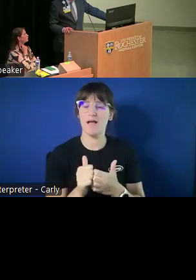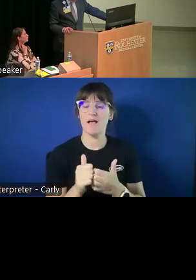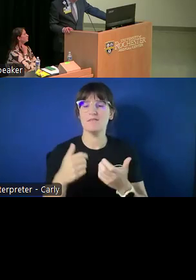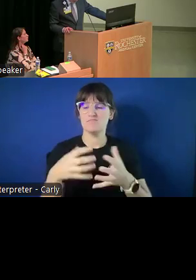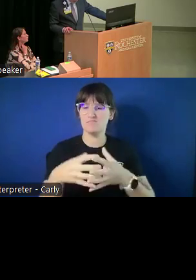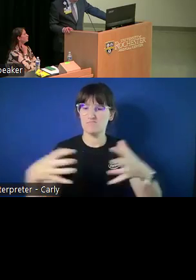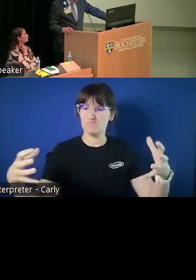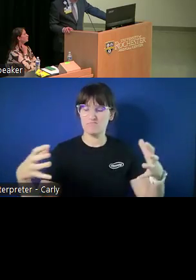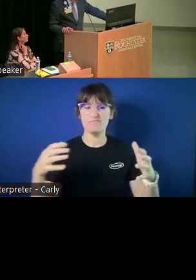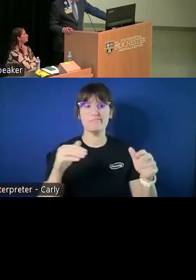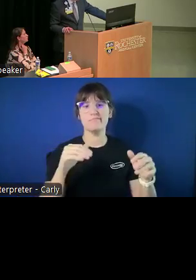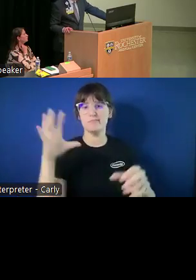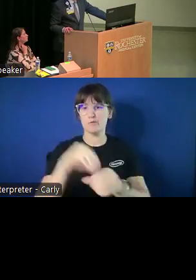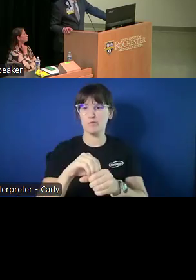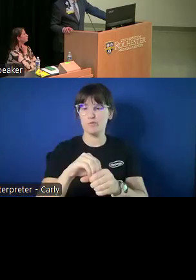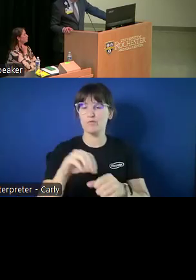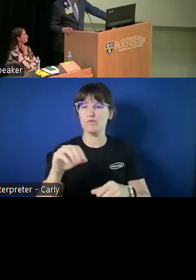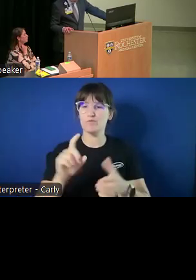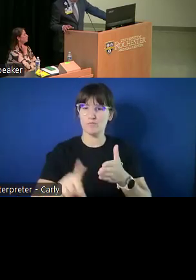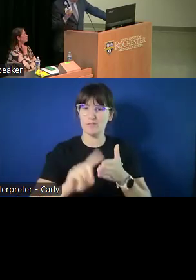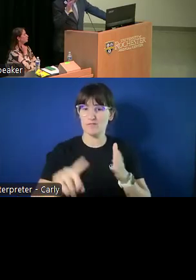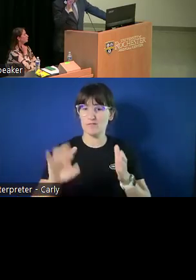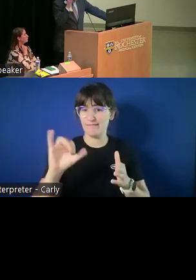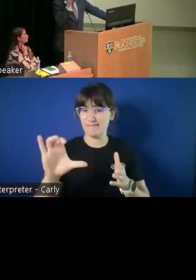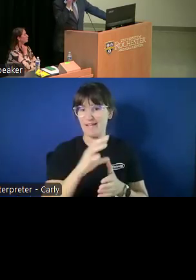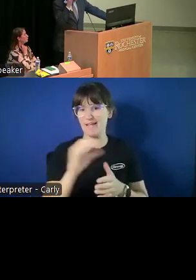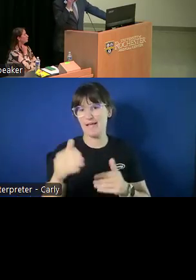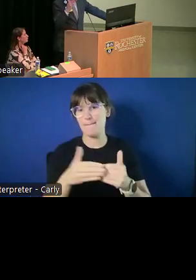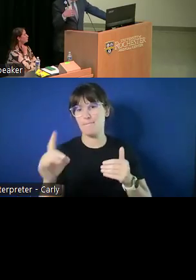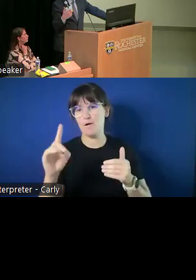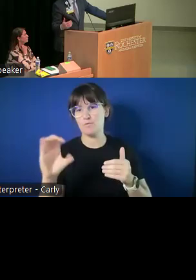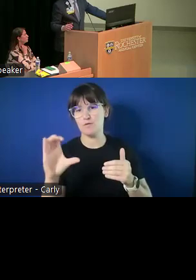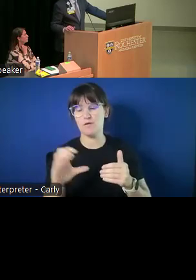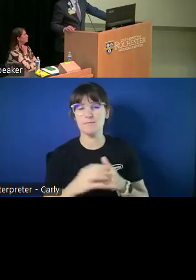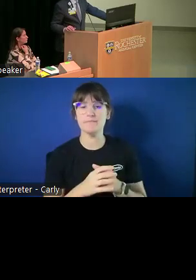to research faculty and postocs for the first time we expanded the survey to nurses at all affiliate